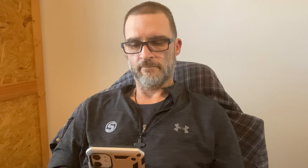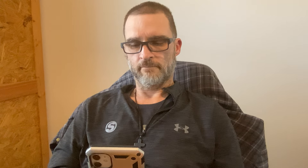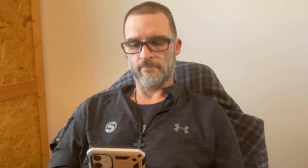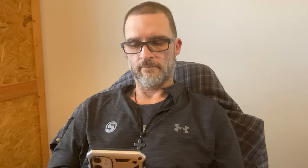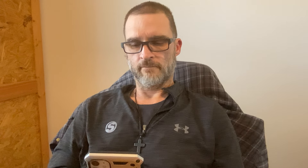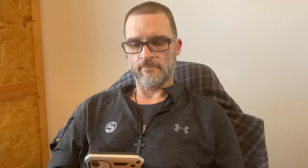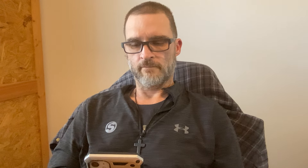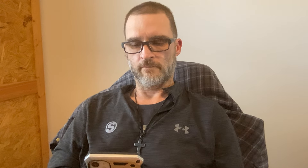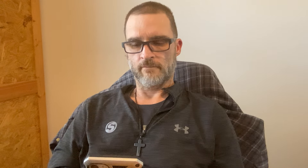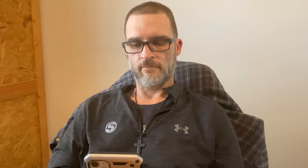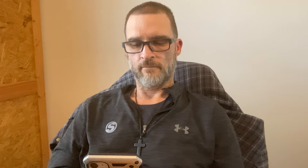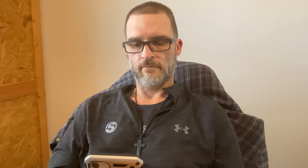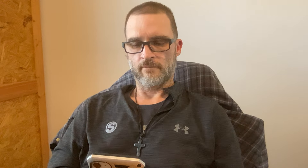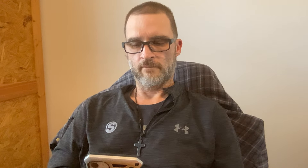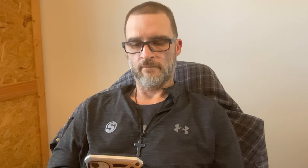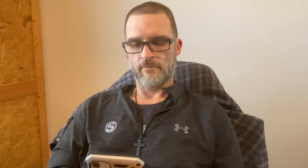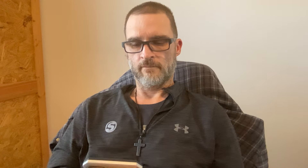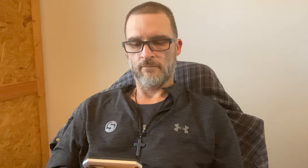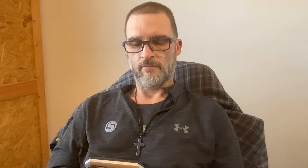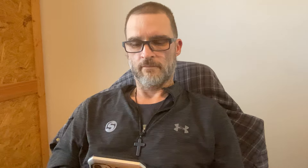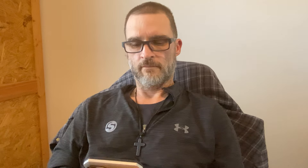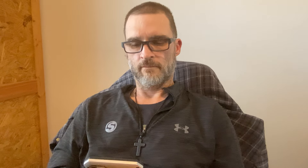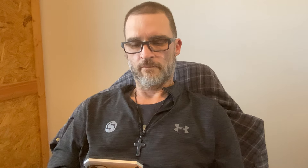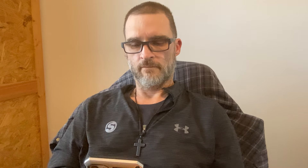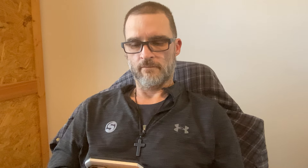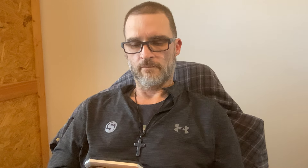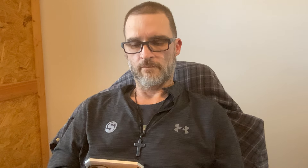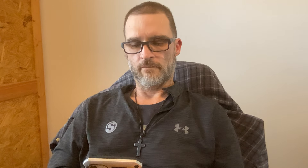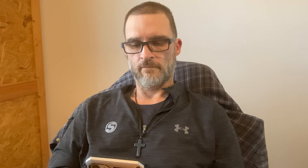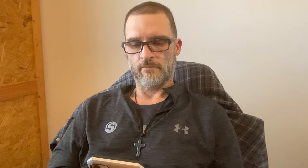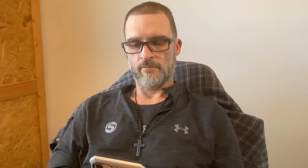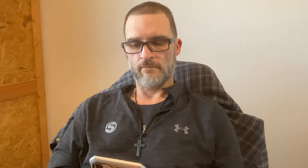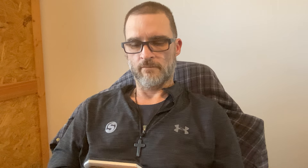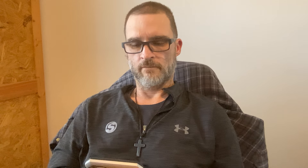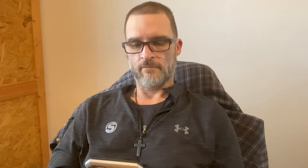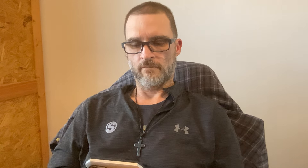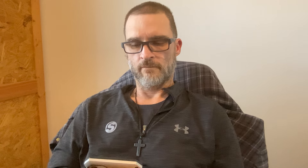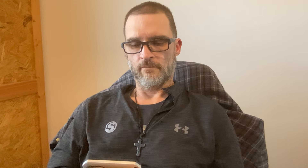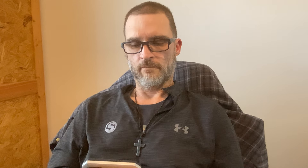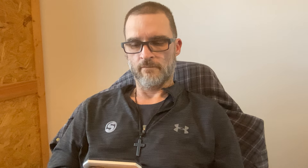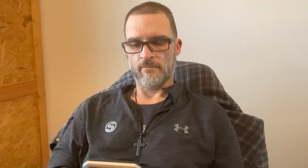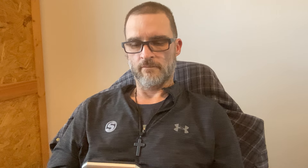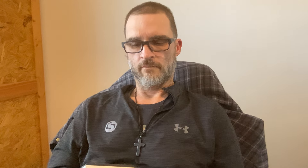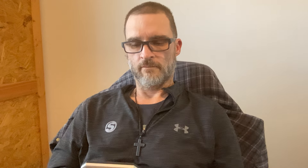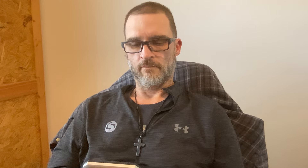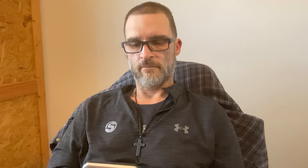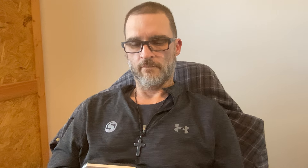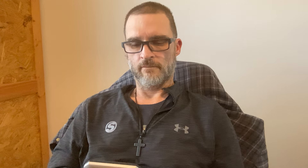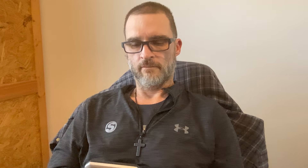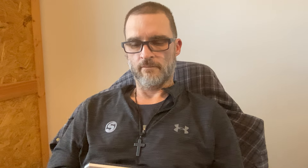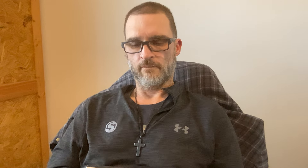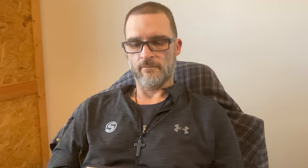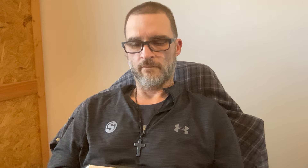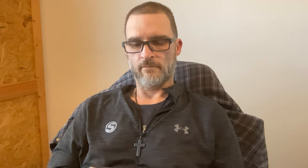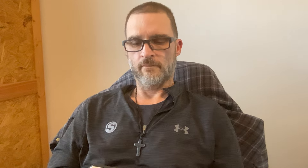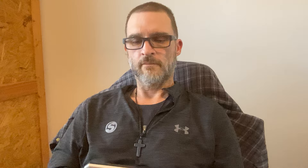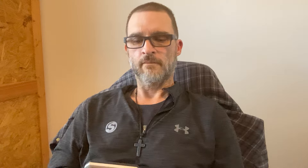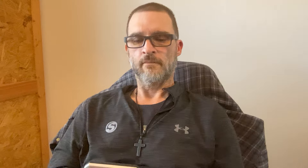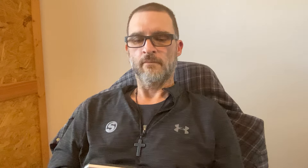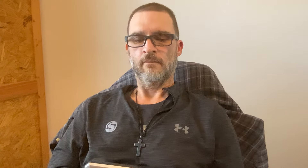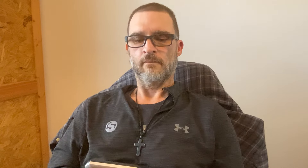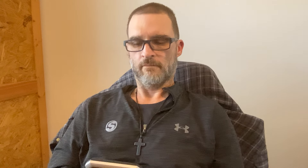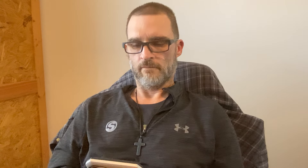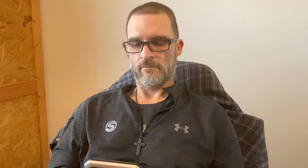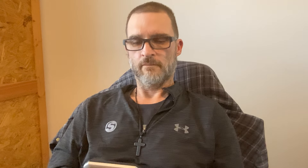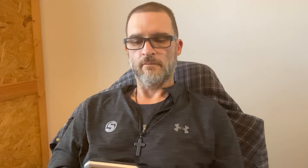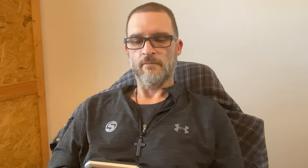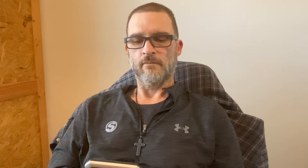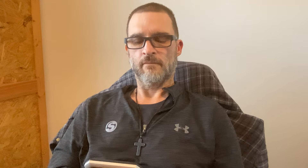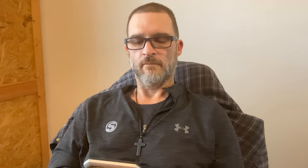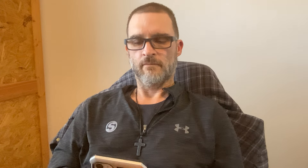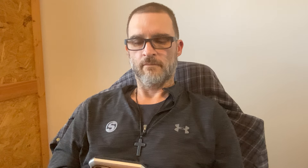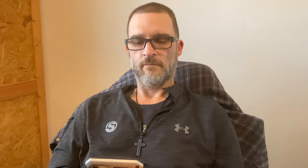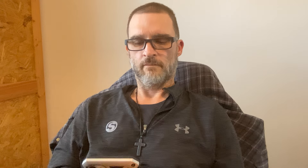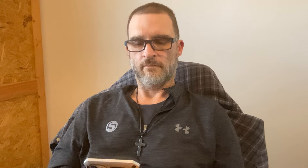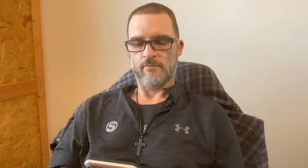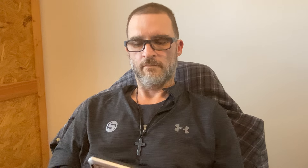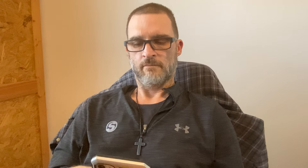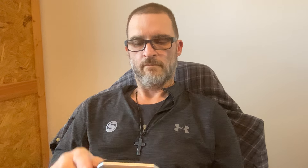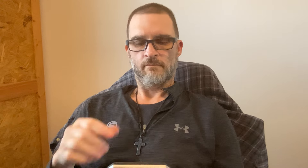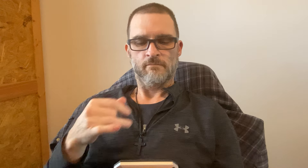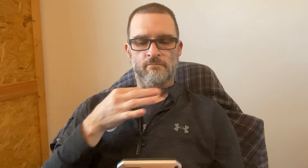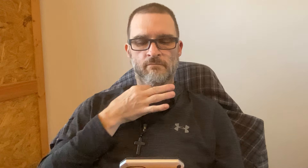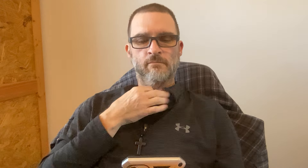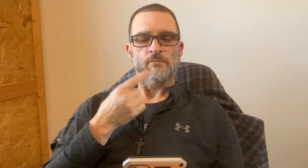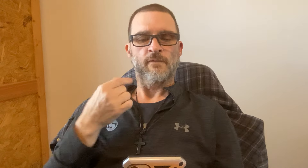*Let me check*